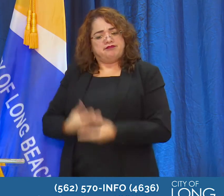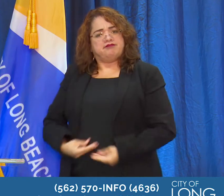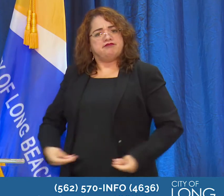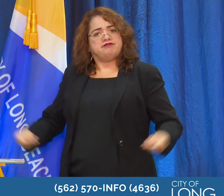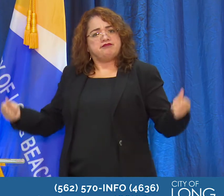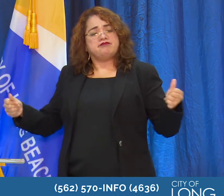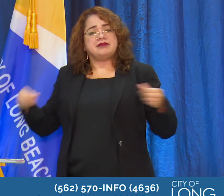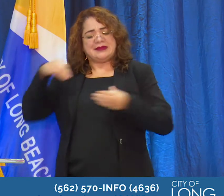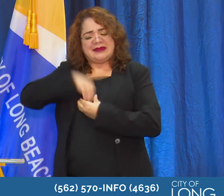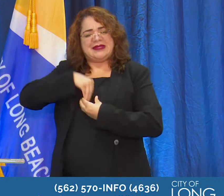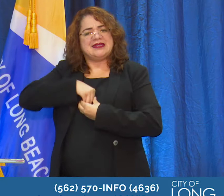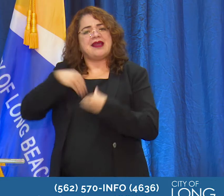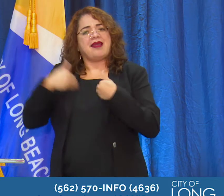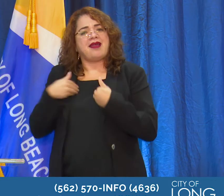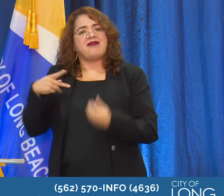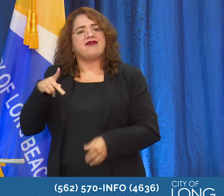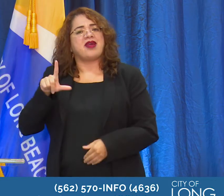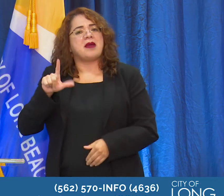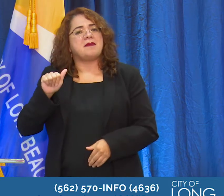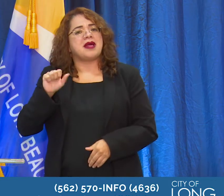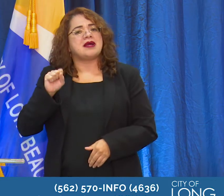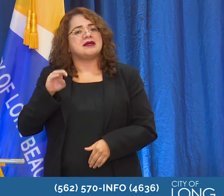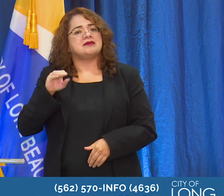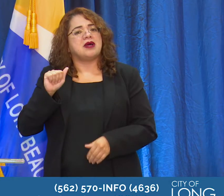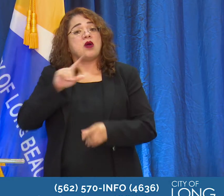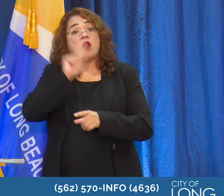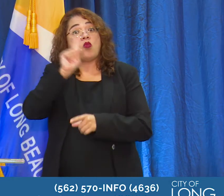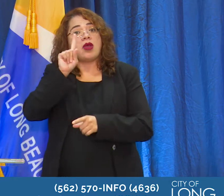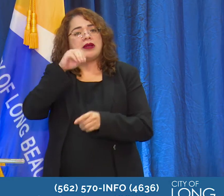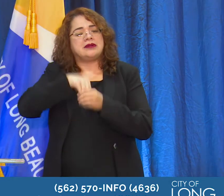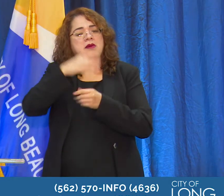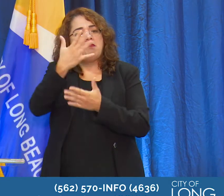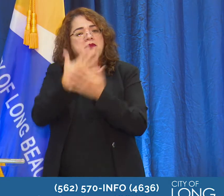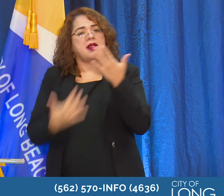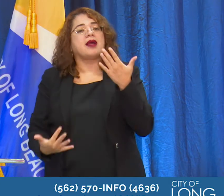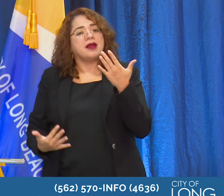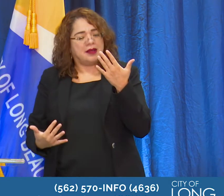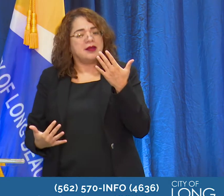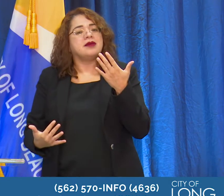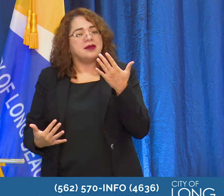by donating your plasma. Those who have been infected by and recovered from